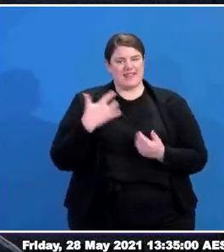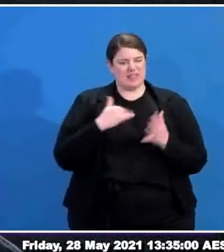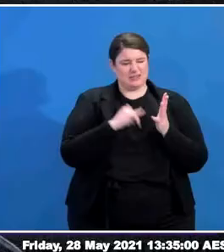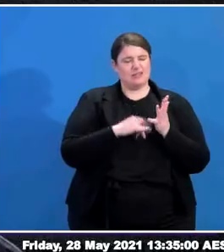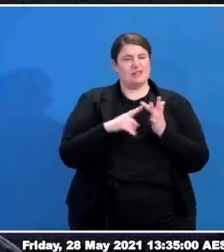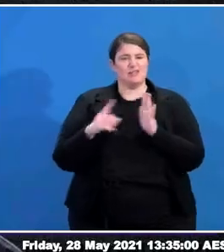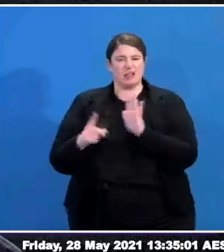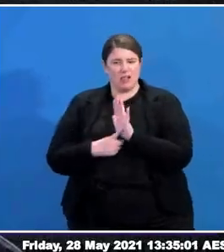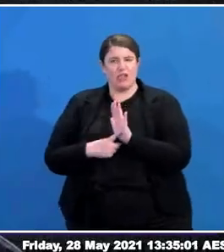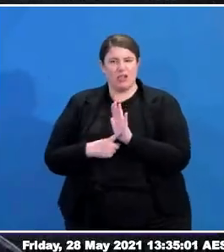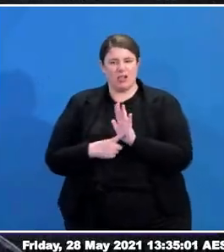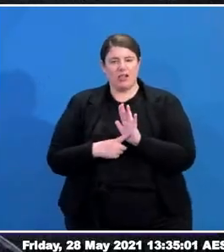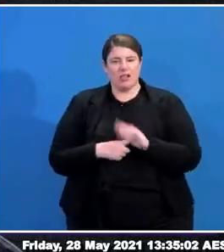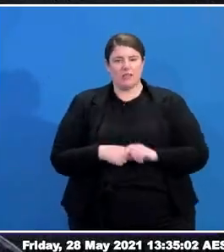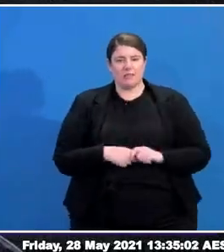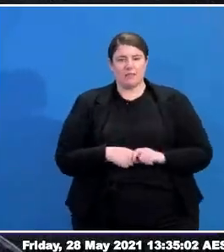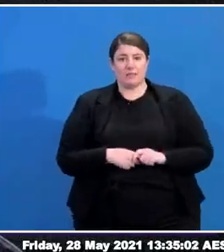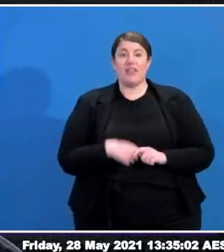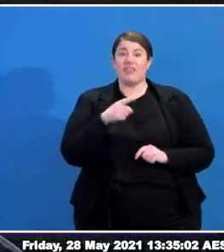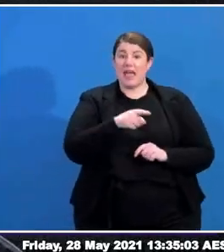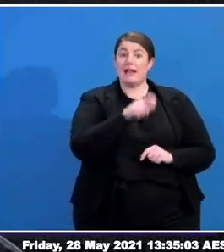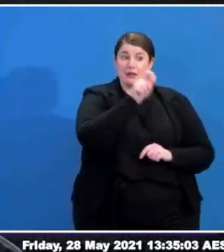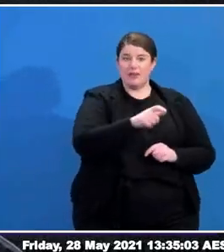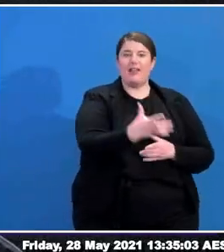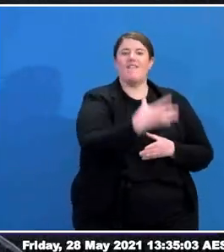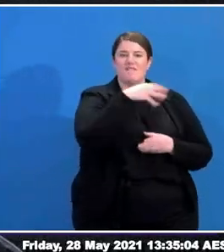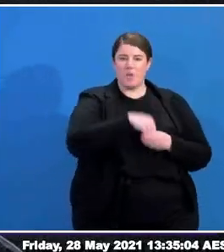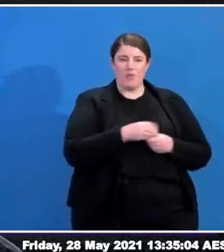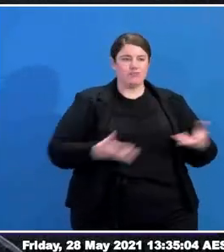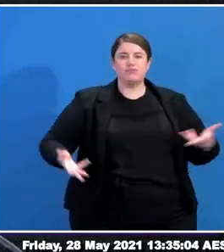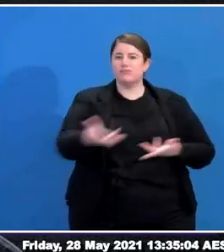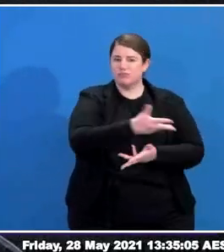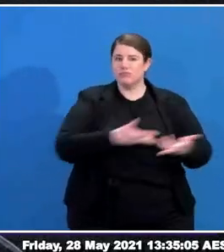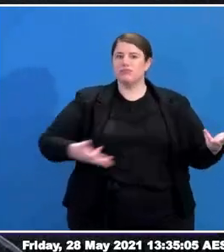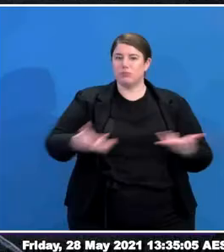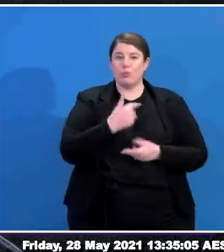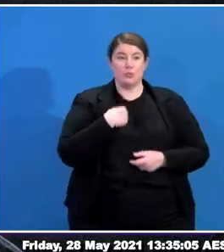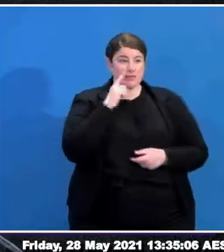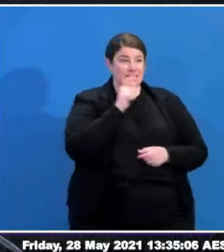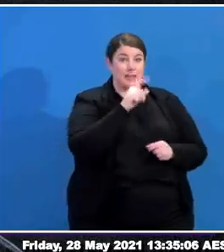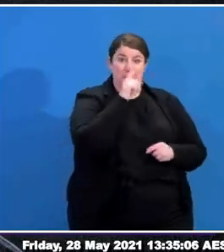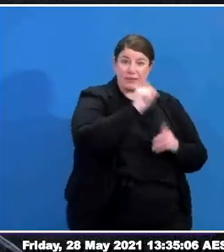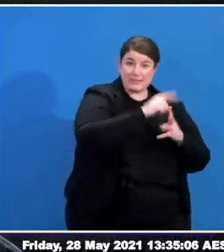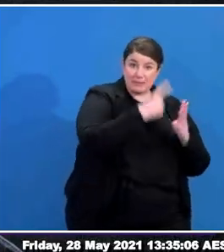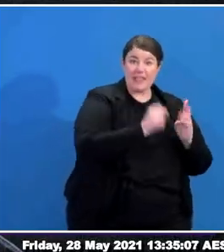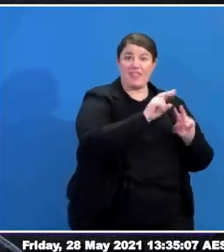weren't involved in the development of their rosters of care, and we wanted to see participants and their families more involved in the rosters